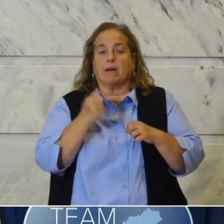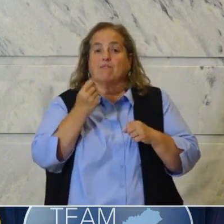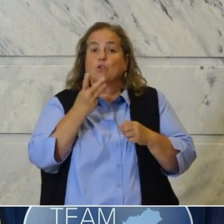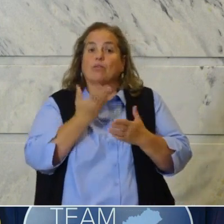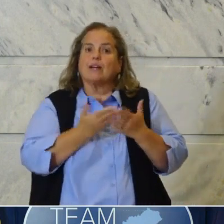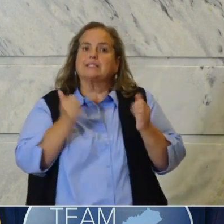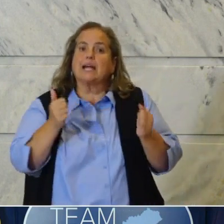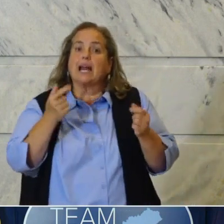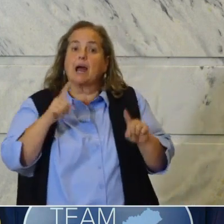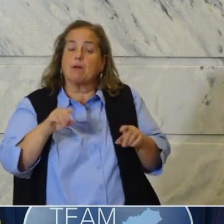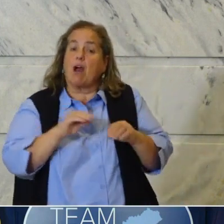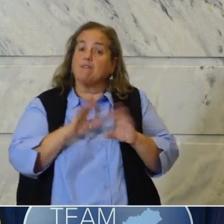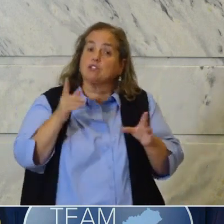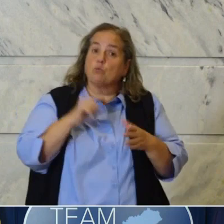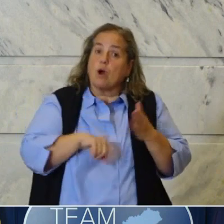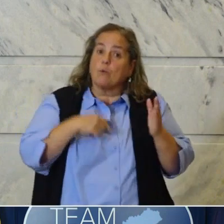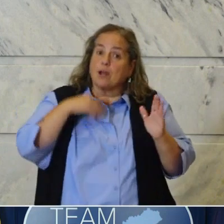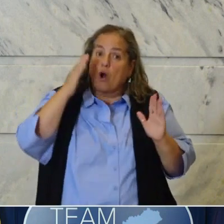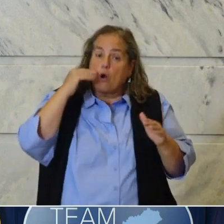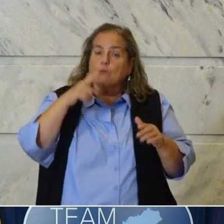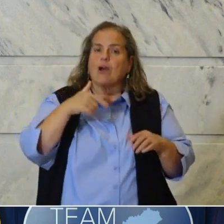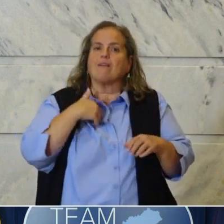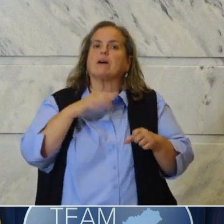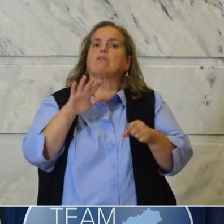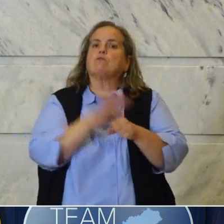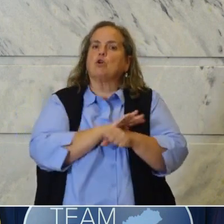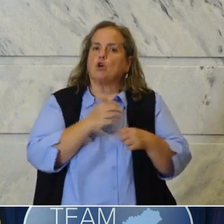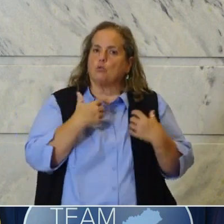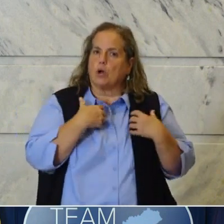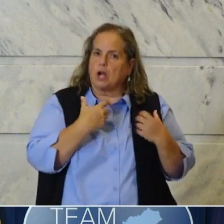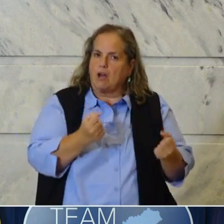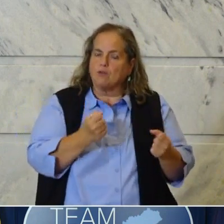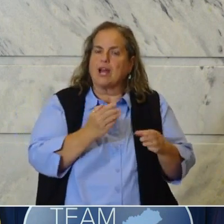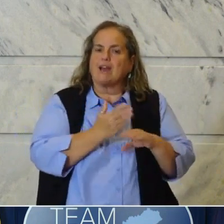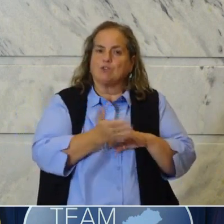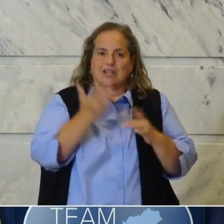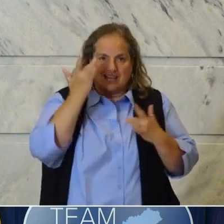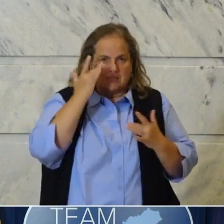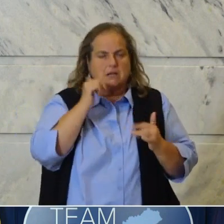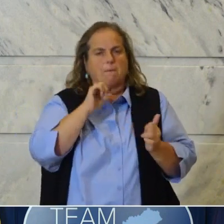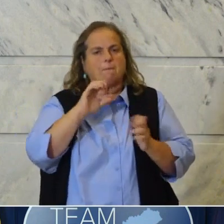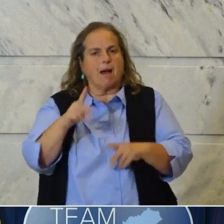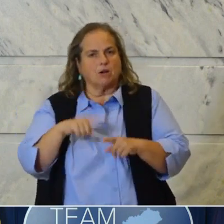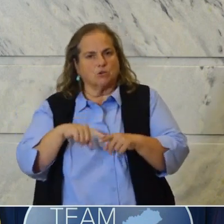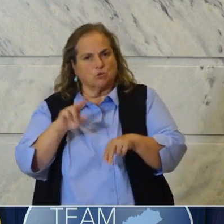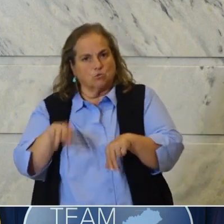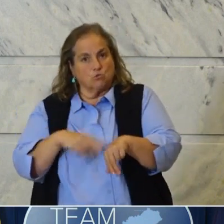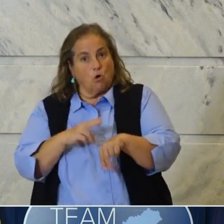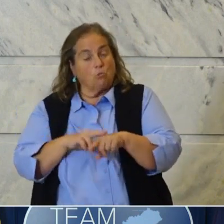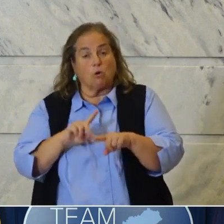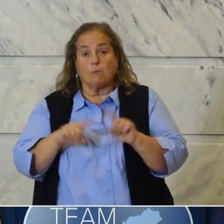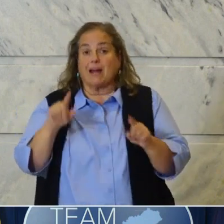happen. Obviously, what we hope is you have a complete recovery, and after a period of illness, you get back to your normal self. But if you have mild card